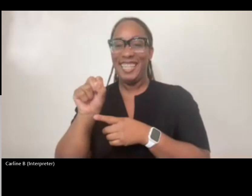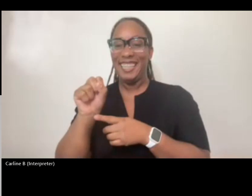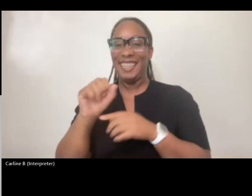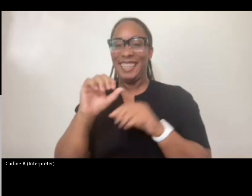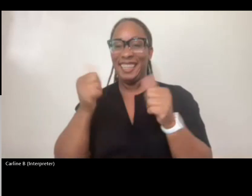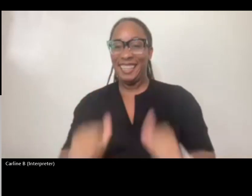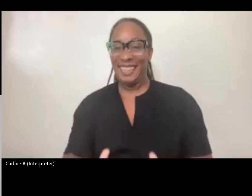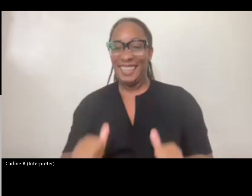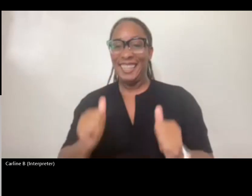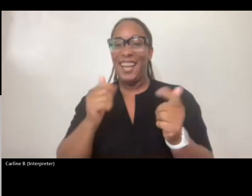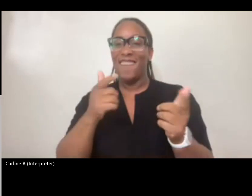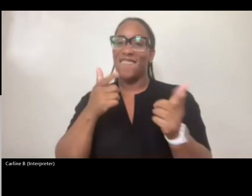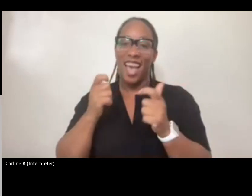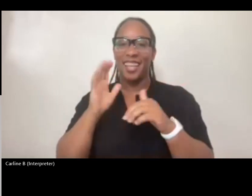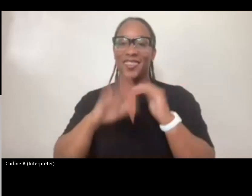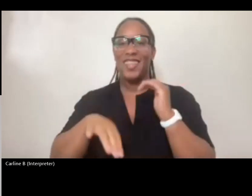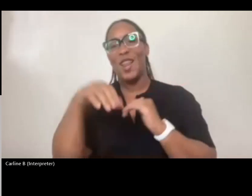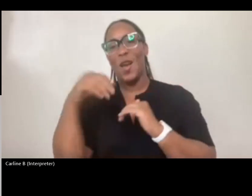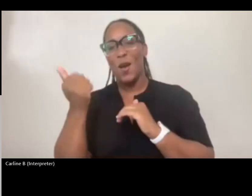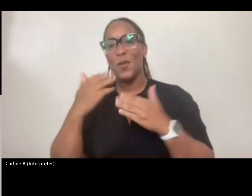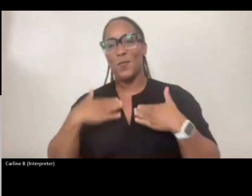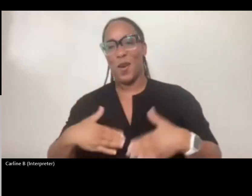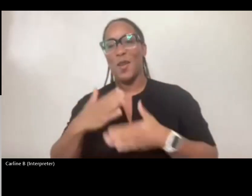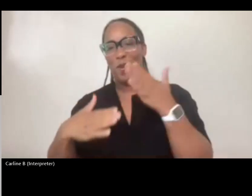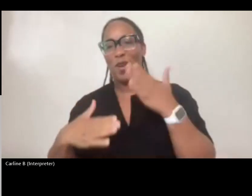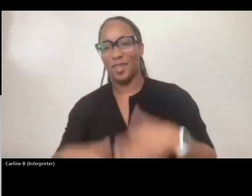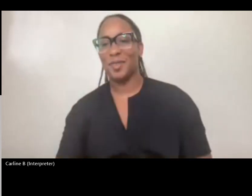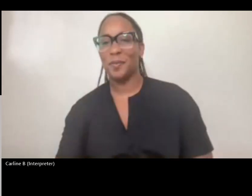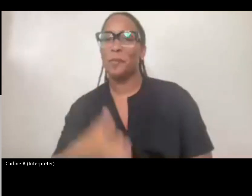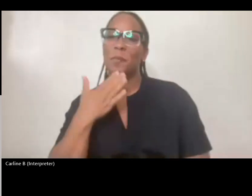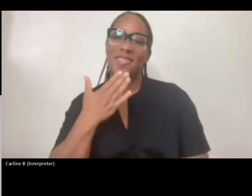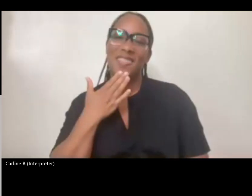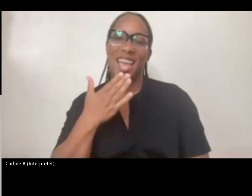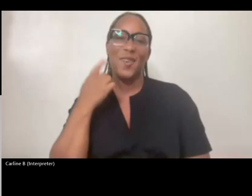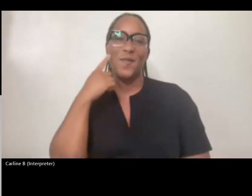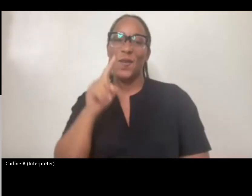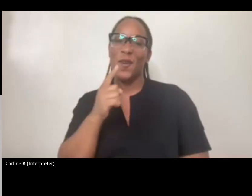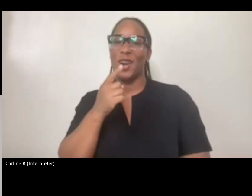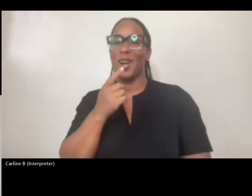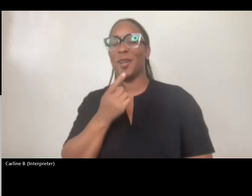Deteriorate faster? Than than other parts of us. Well, thank you for humoring me.